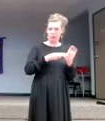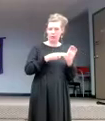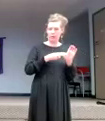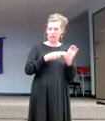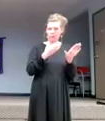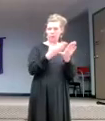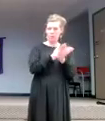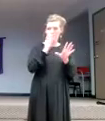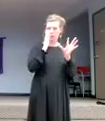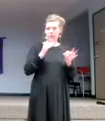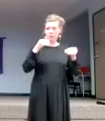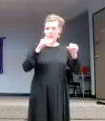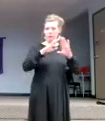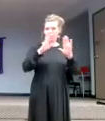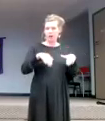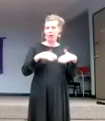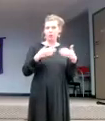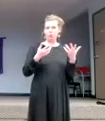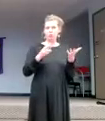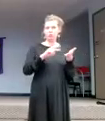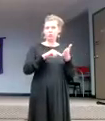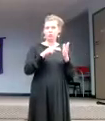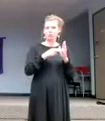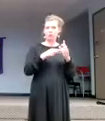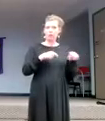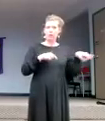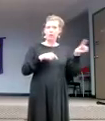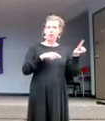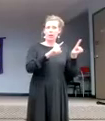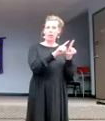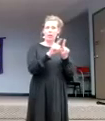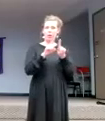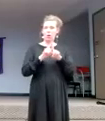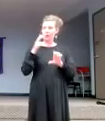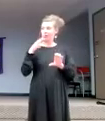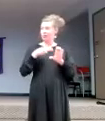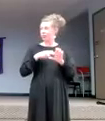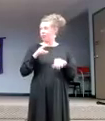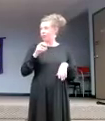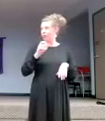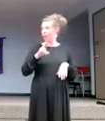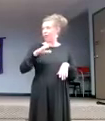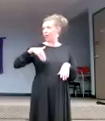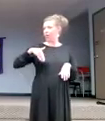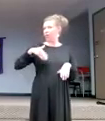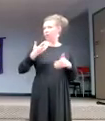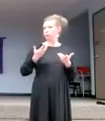they decided to sell their house. Does this mean that they can also get in on it or not?